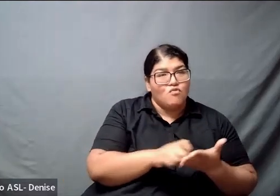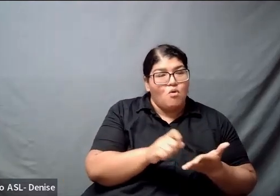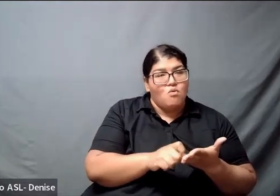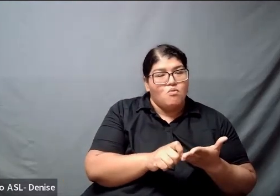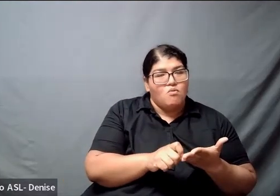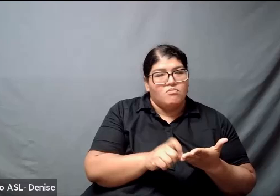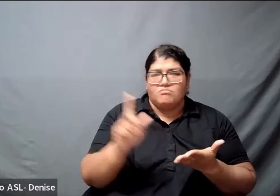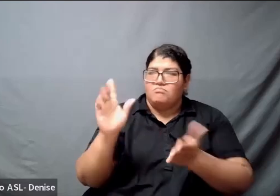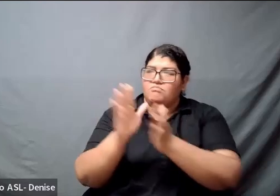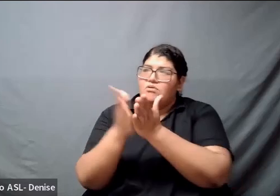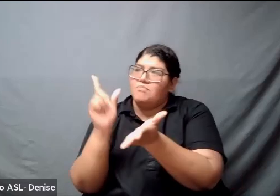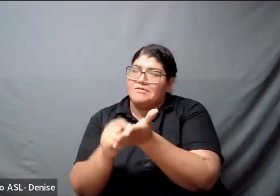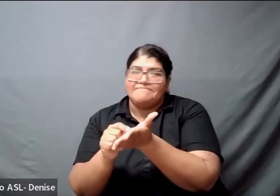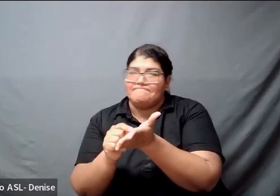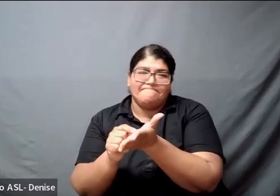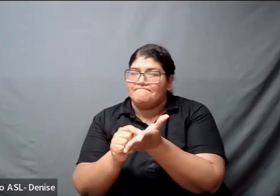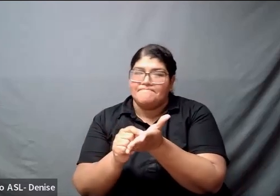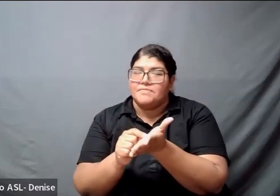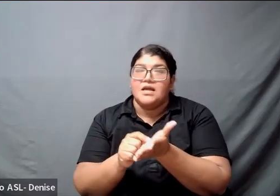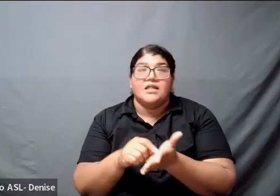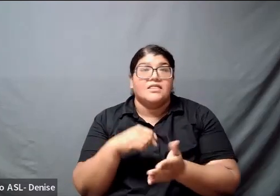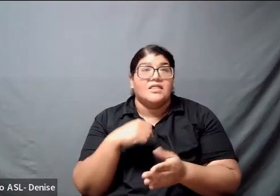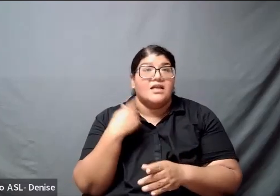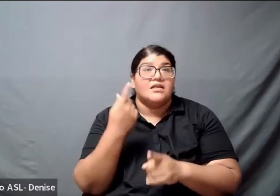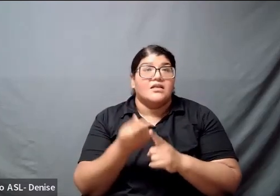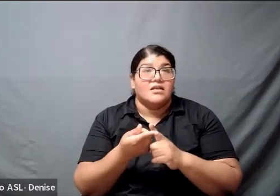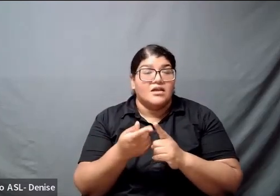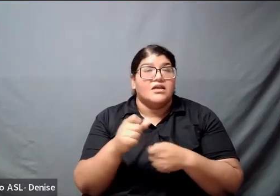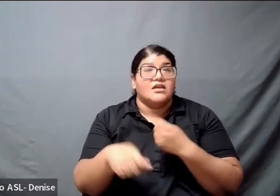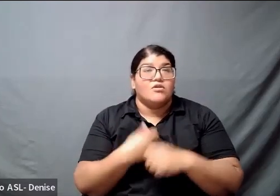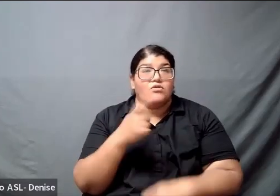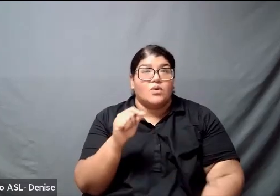And we got to about 2012 when, oh, there's going to be some nice,